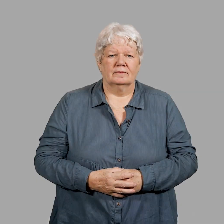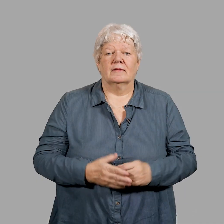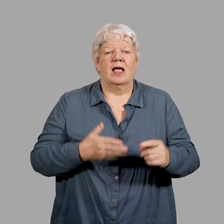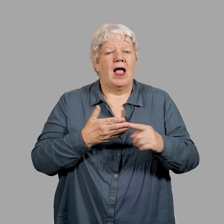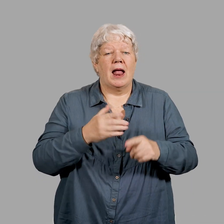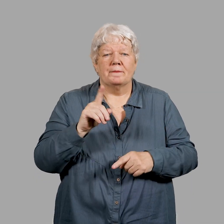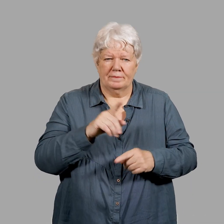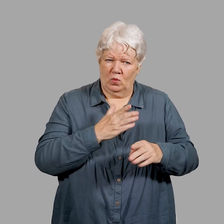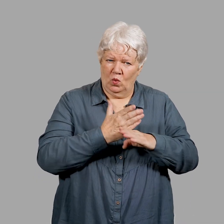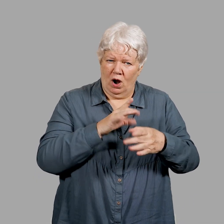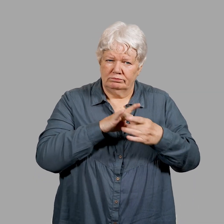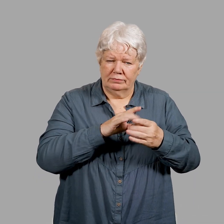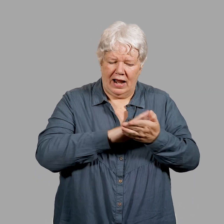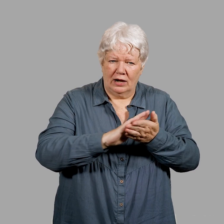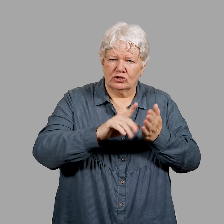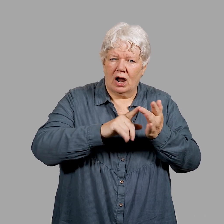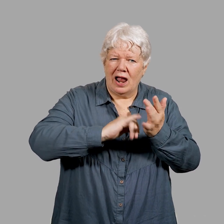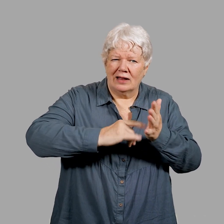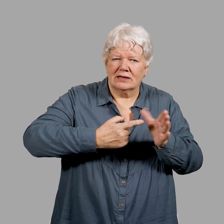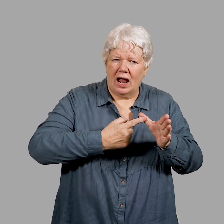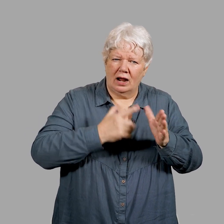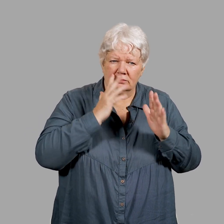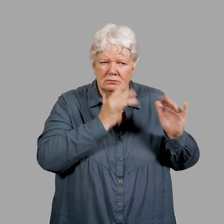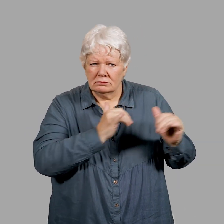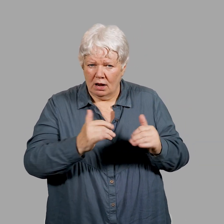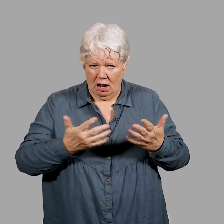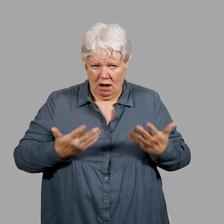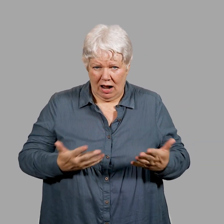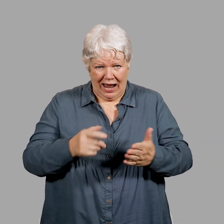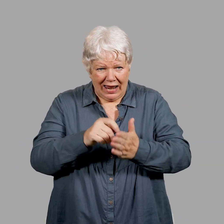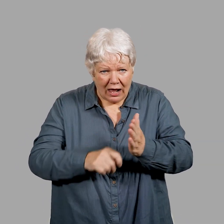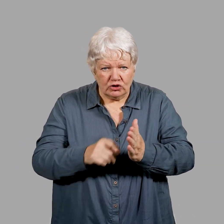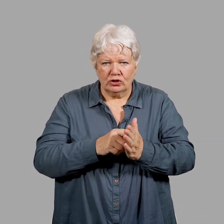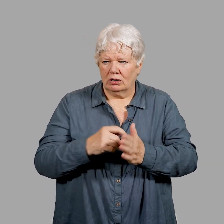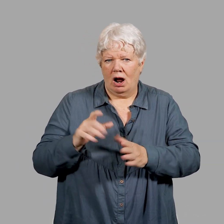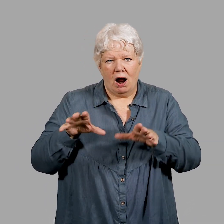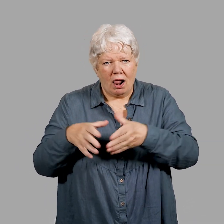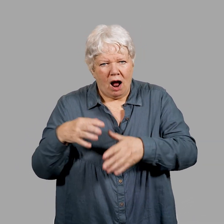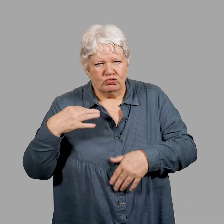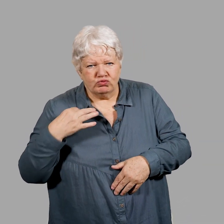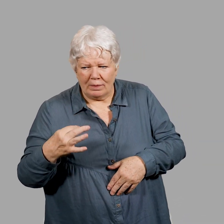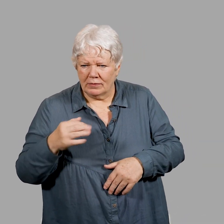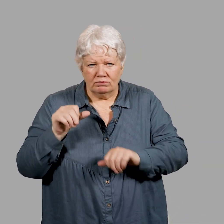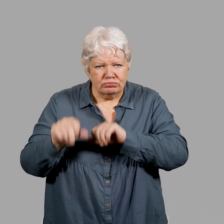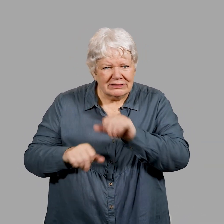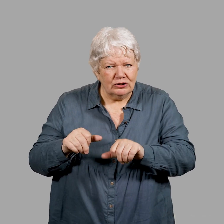Objective: Work with HISA to review current elections and class representative procedures